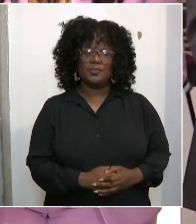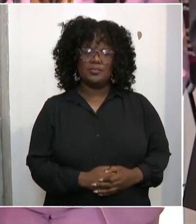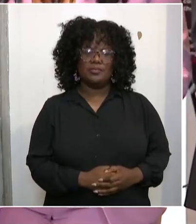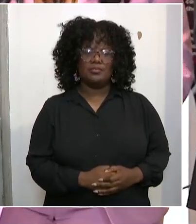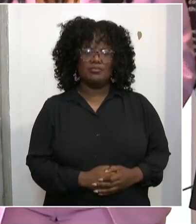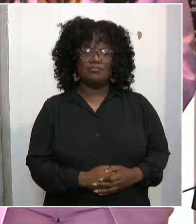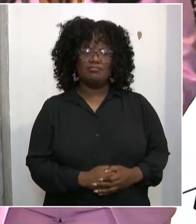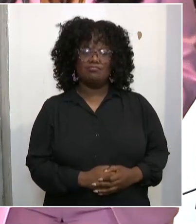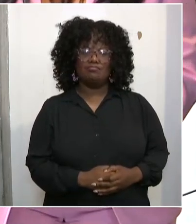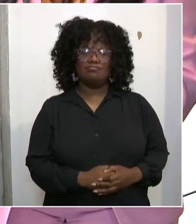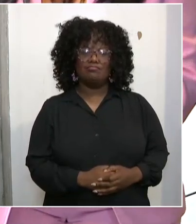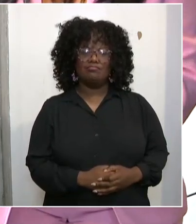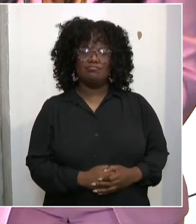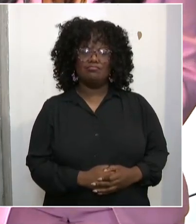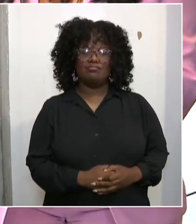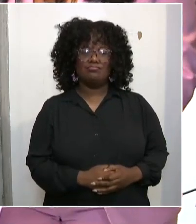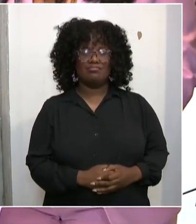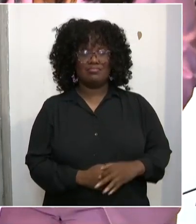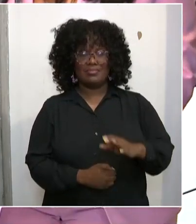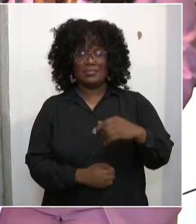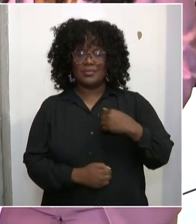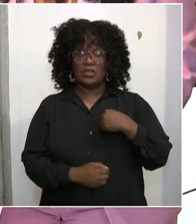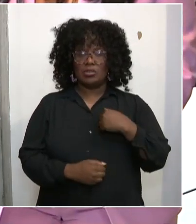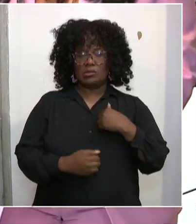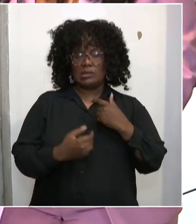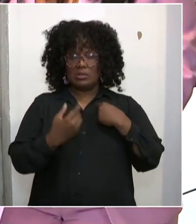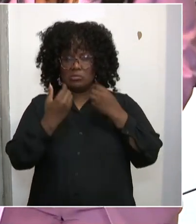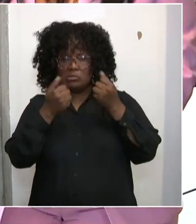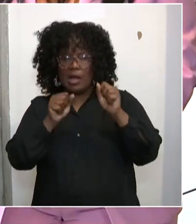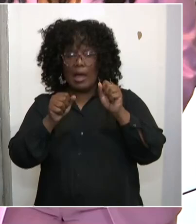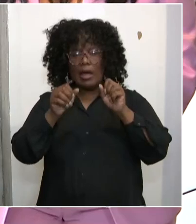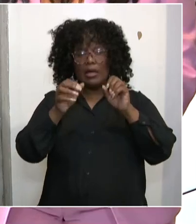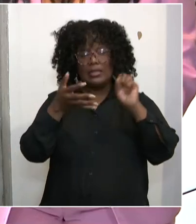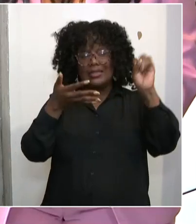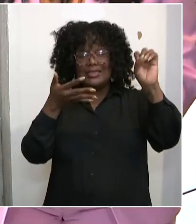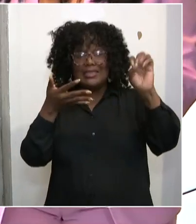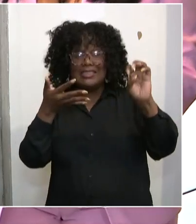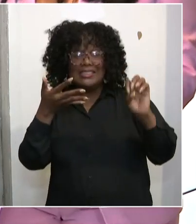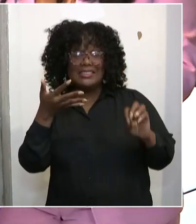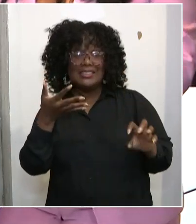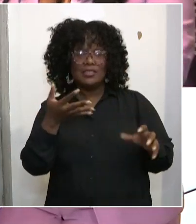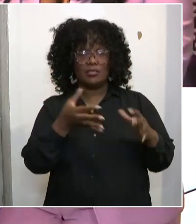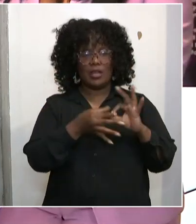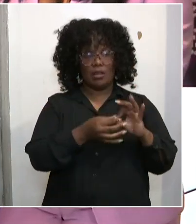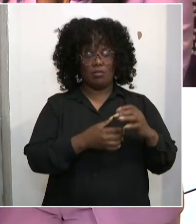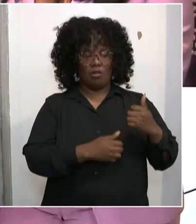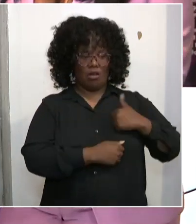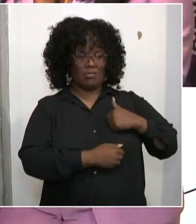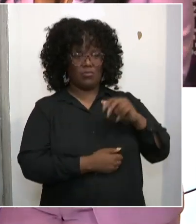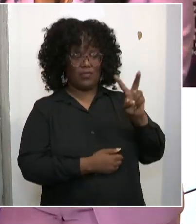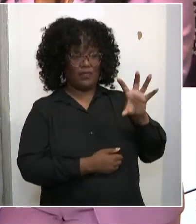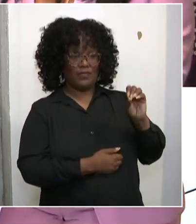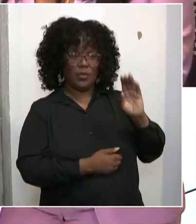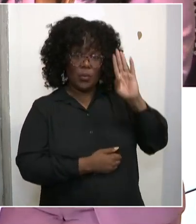I tried to convey this and talking about the Army 250 because we're everybody's a little trepidatious about it but hey,